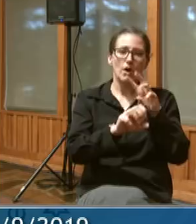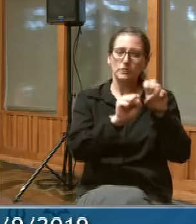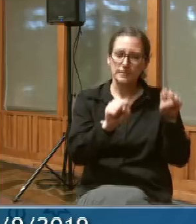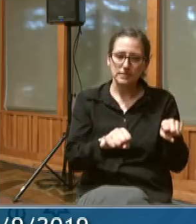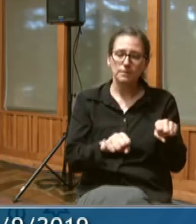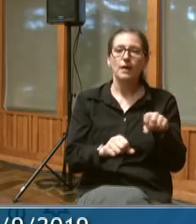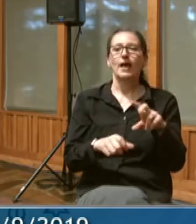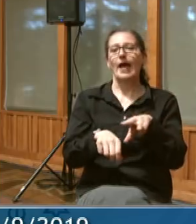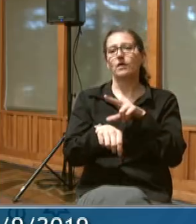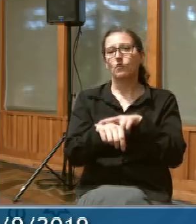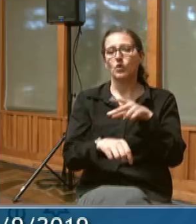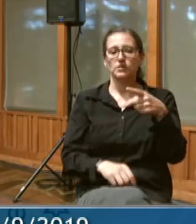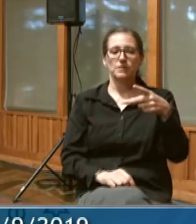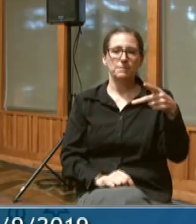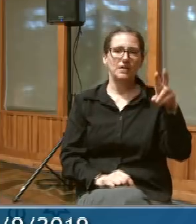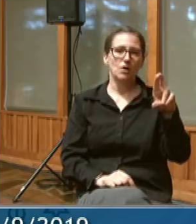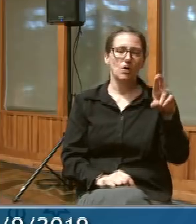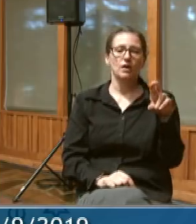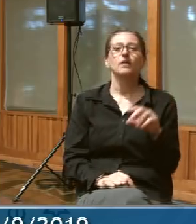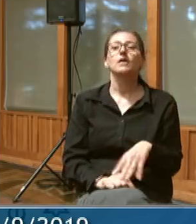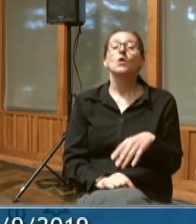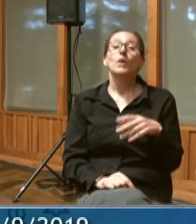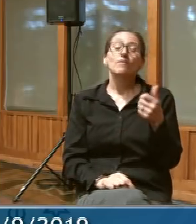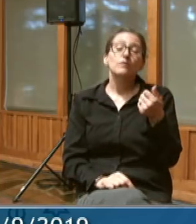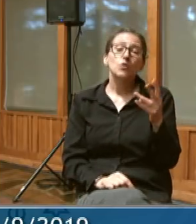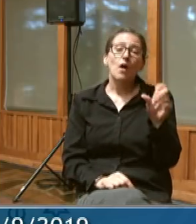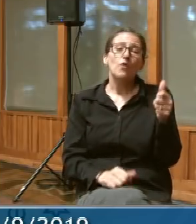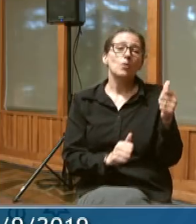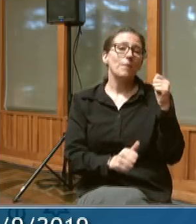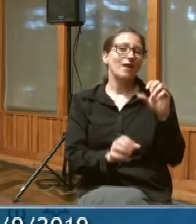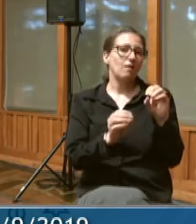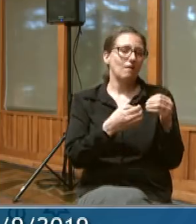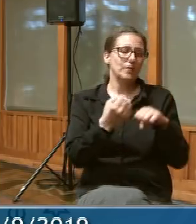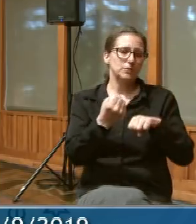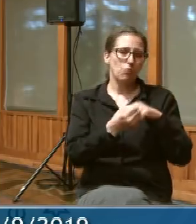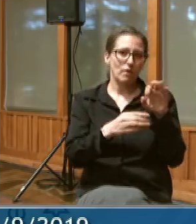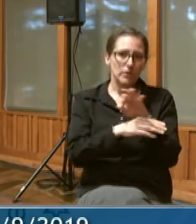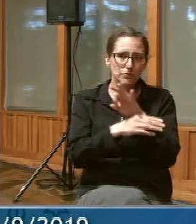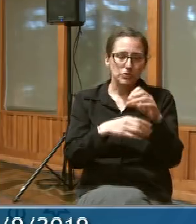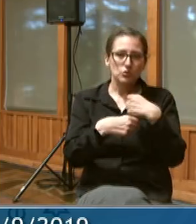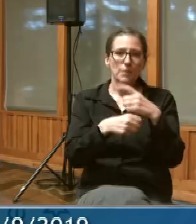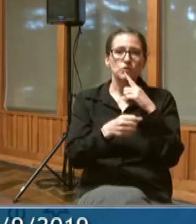PERMITTING, PLANNING, SUSTAINABILITY AND OTHERS. UTILITIES INCLUDE OUR SEWER AND STORMWATER AND WATER SYSTEM.